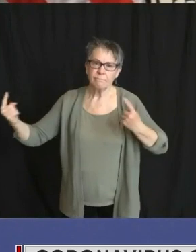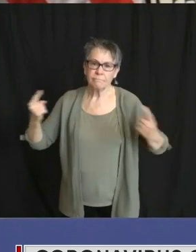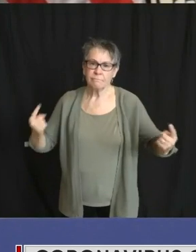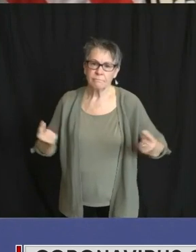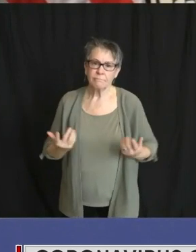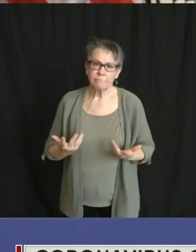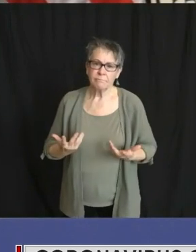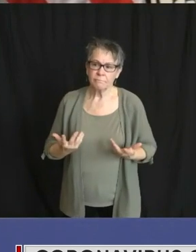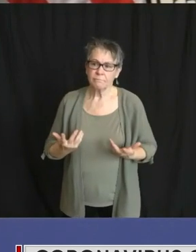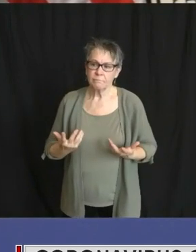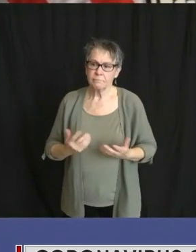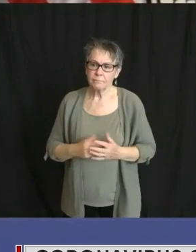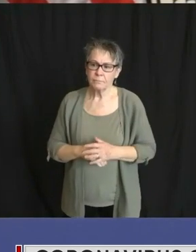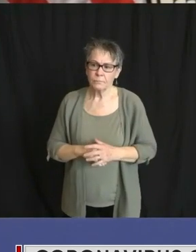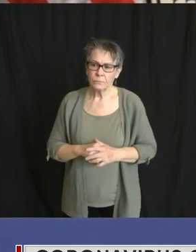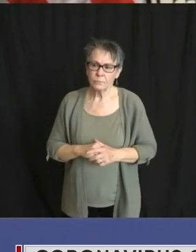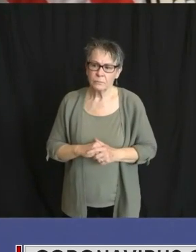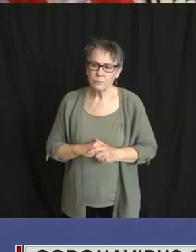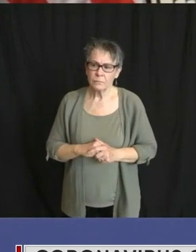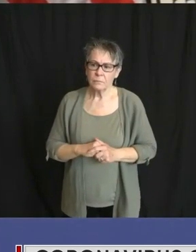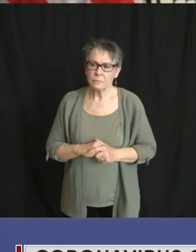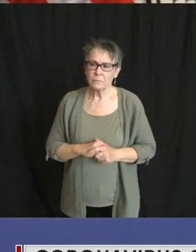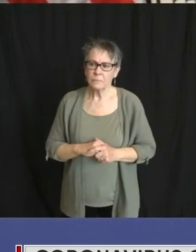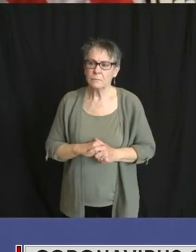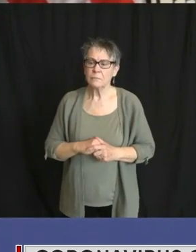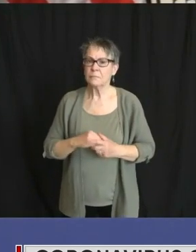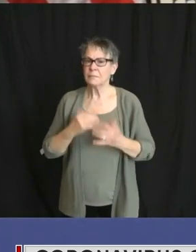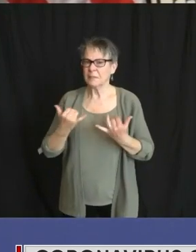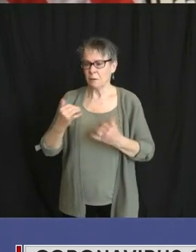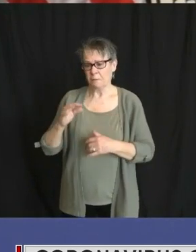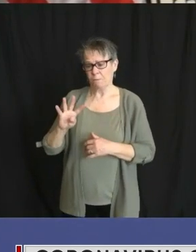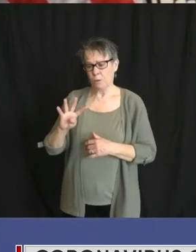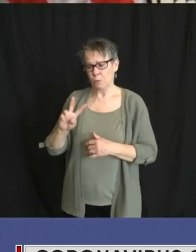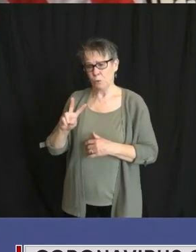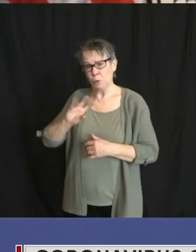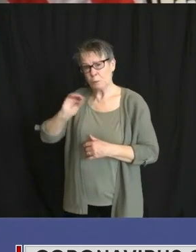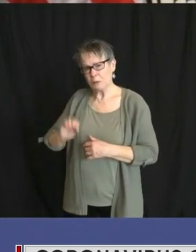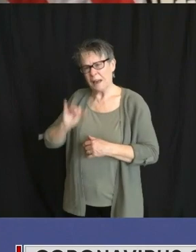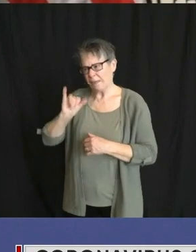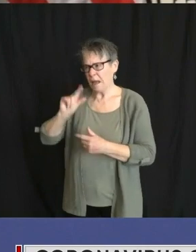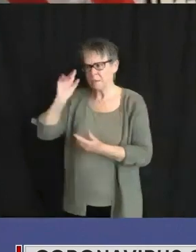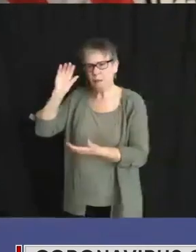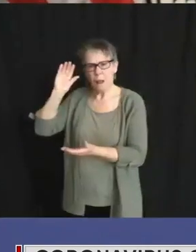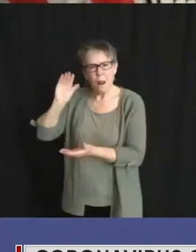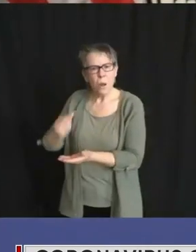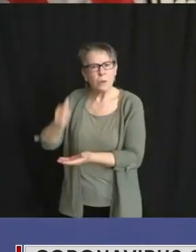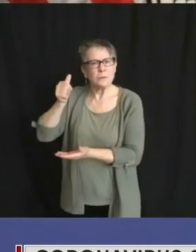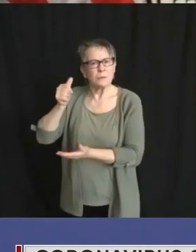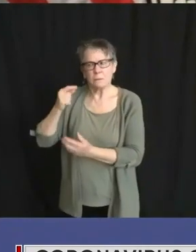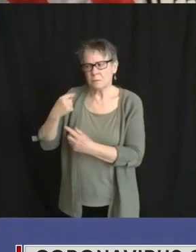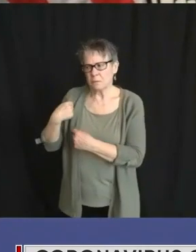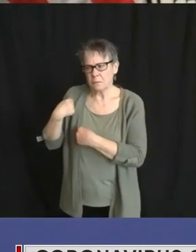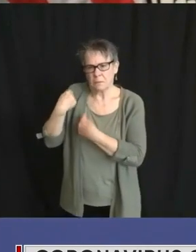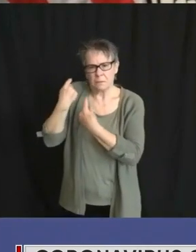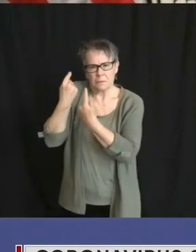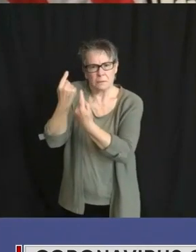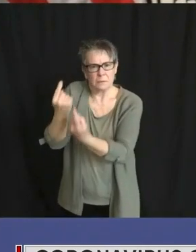THAT, THAT IS AN IMPORTANT DATAPOINT.